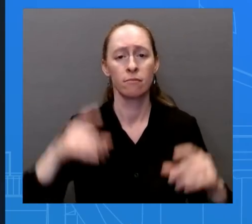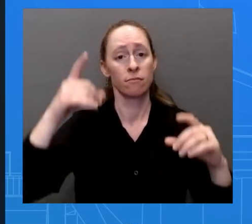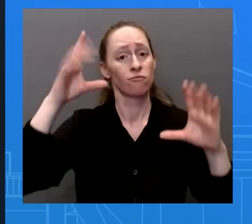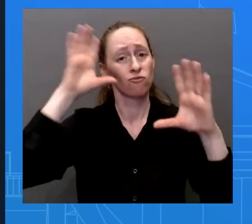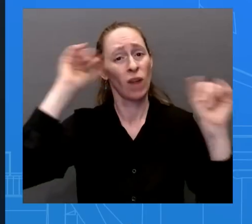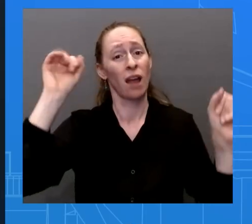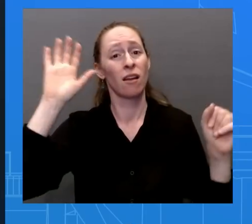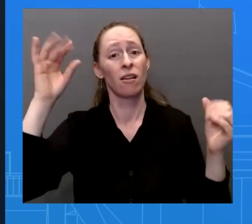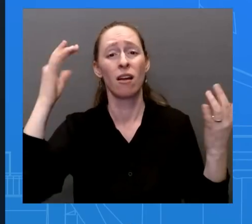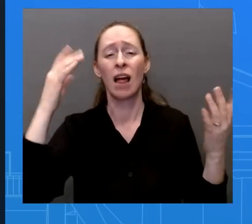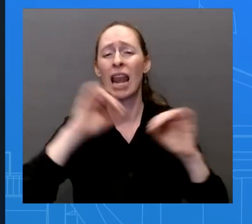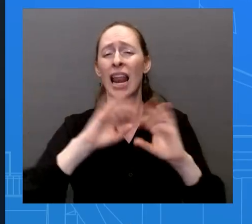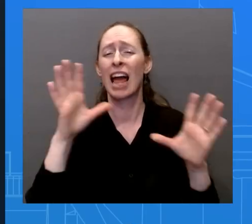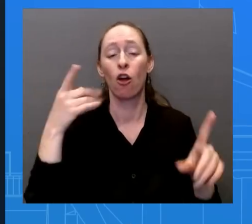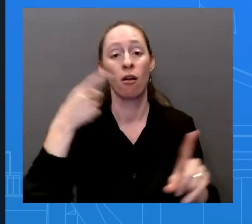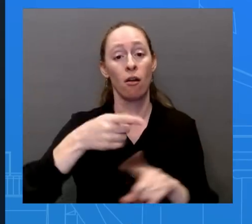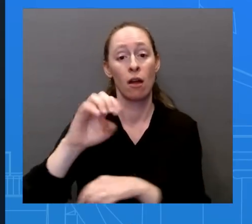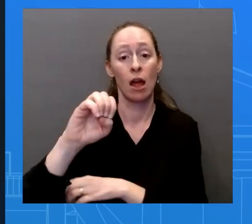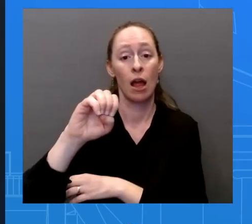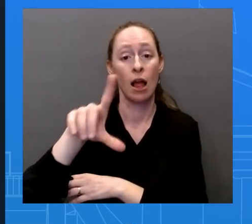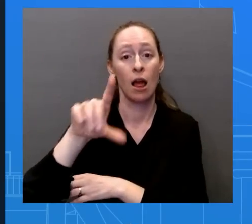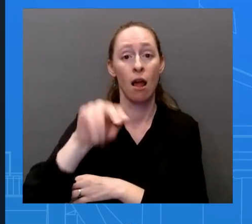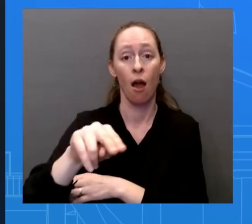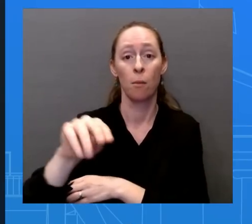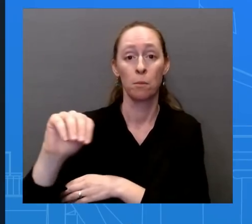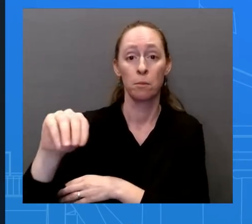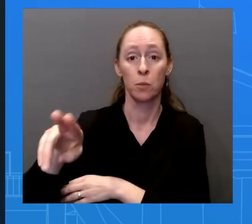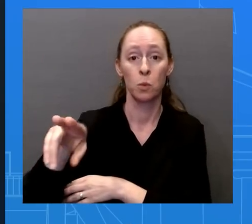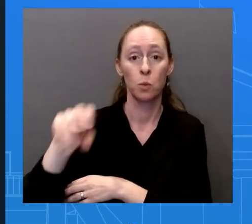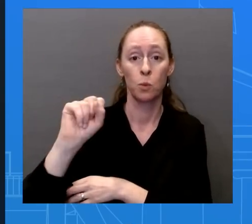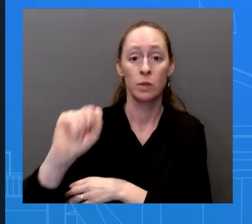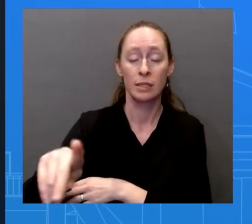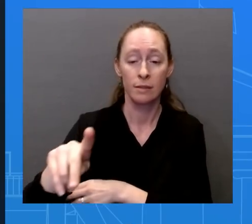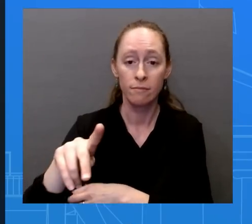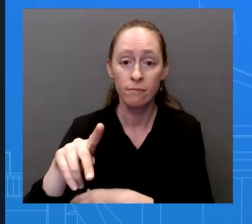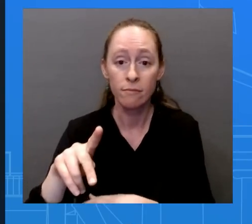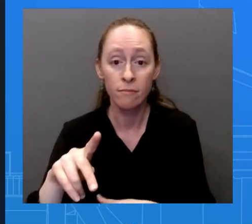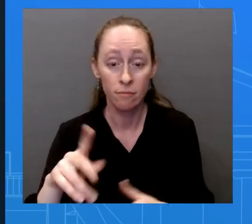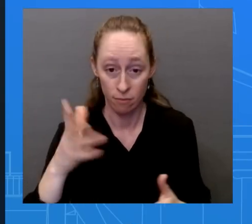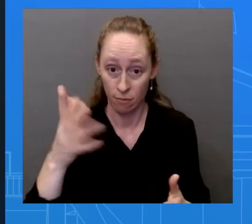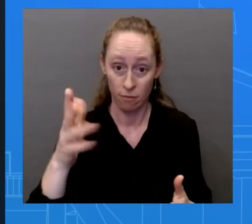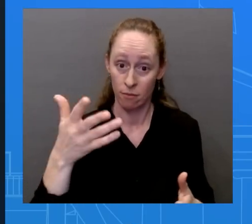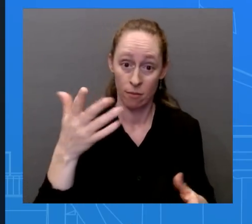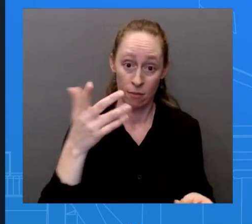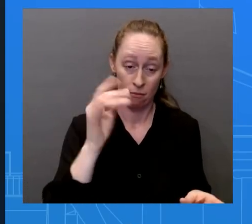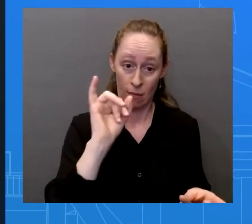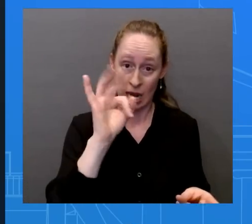Nothing about Ukraine without Ukraine. We have said that for months. And, you know, as you saw --